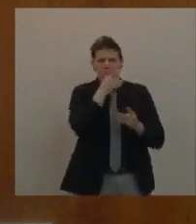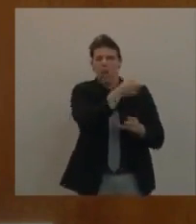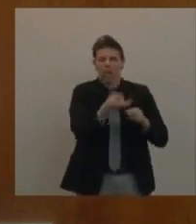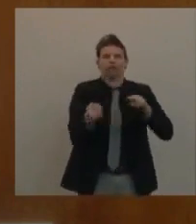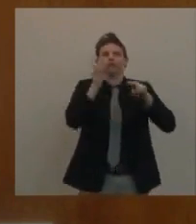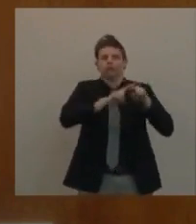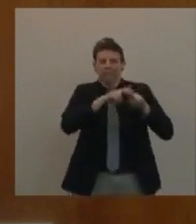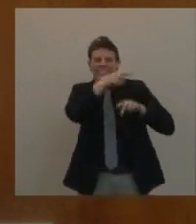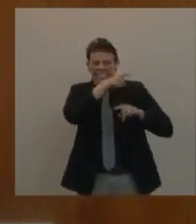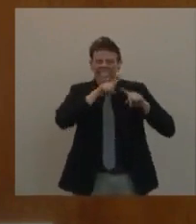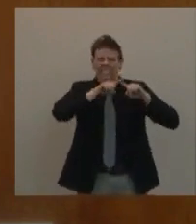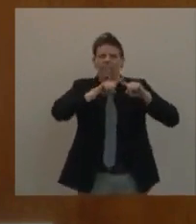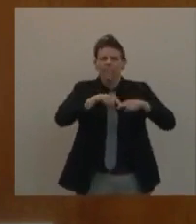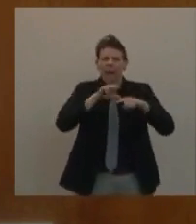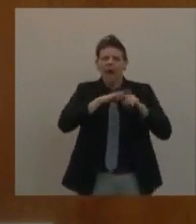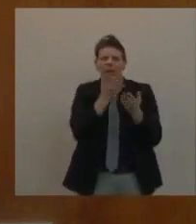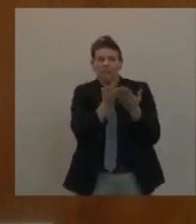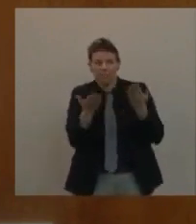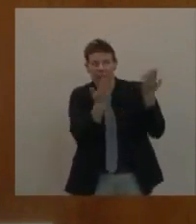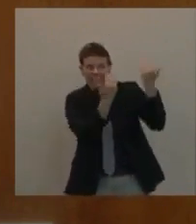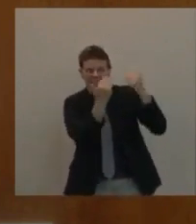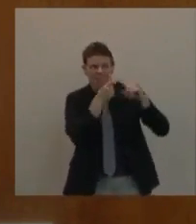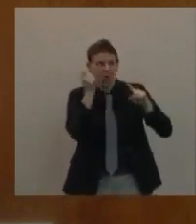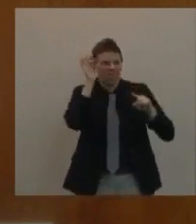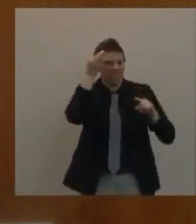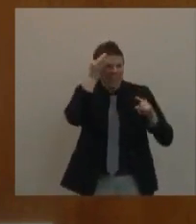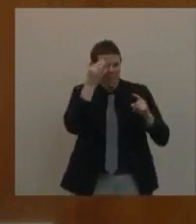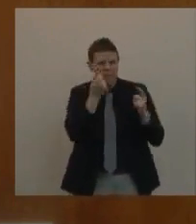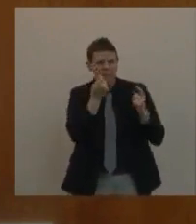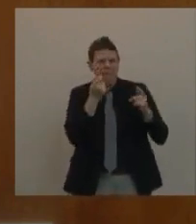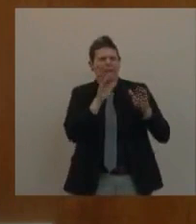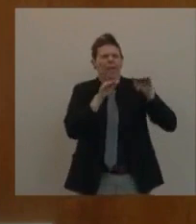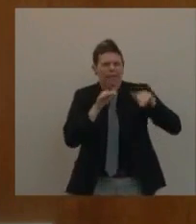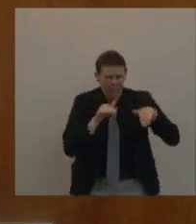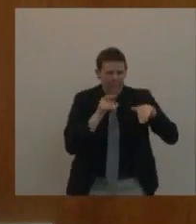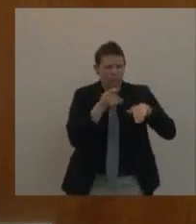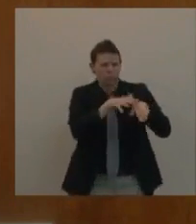LENTIL HOPES TO BE DOING TESTING IN THE NEX WEEK.